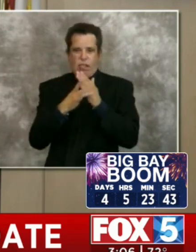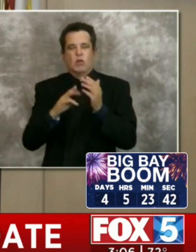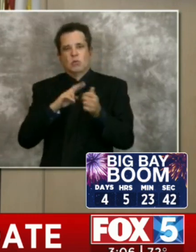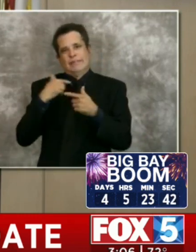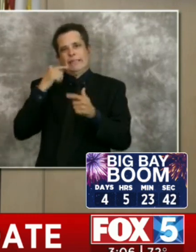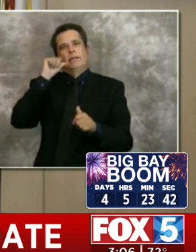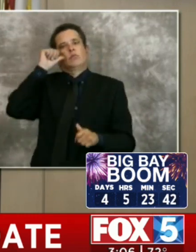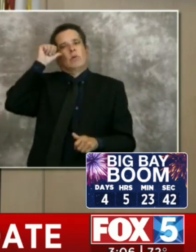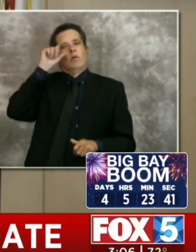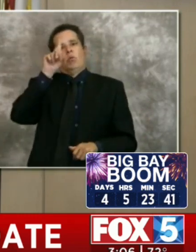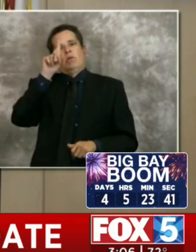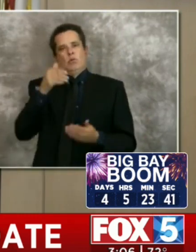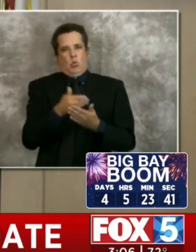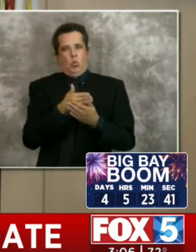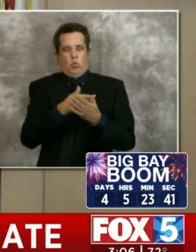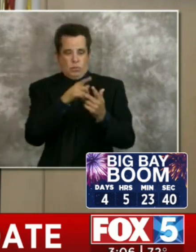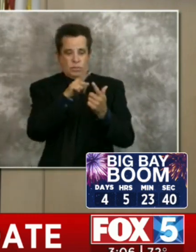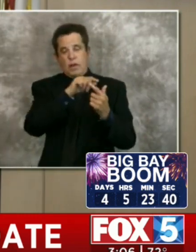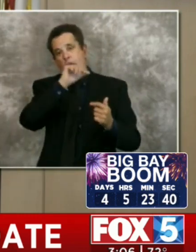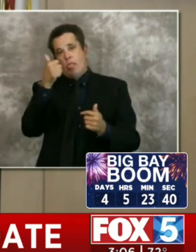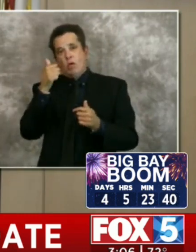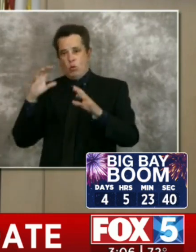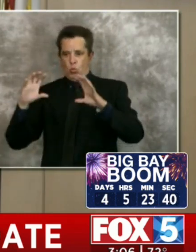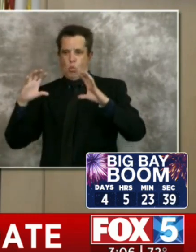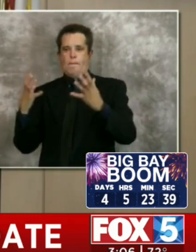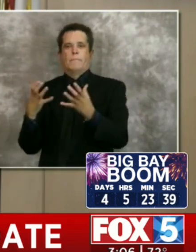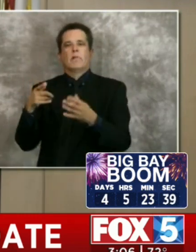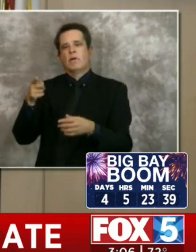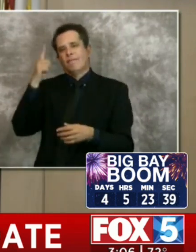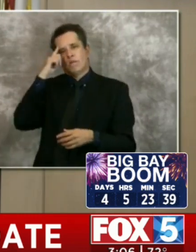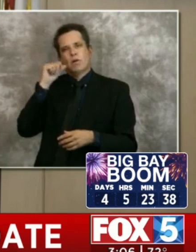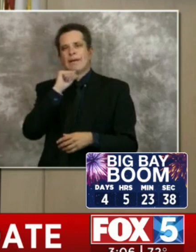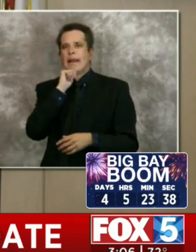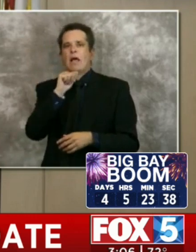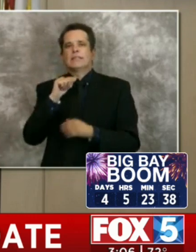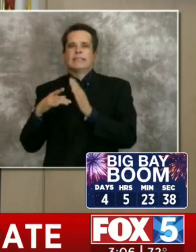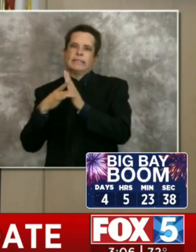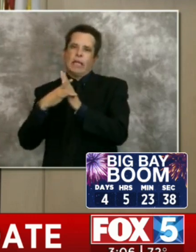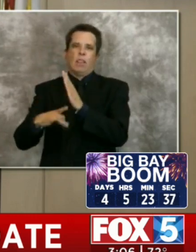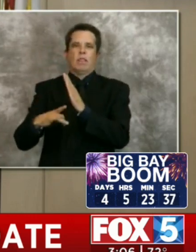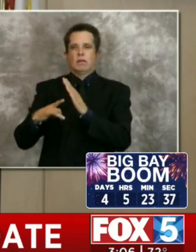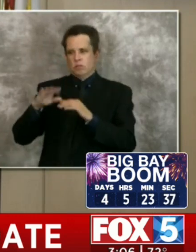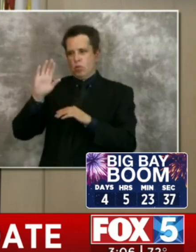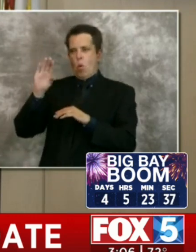SAN DIEGO. WE'VE HAD ONE A NEW REPORTED IN SKILLED NURSING